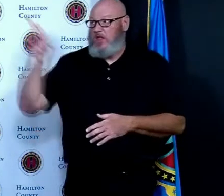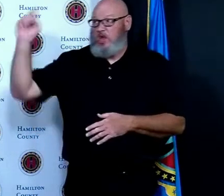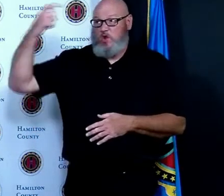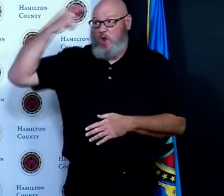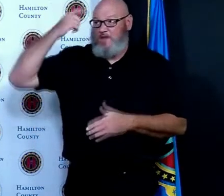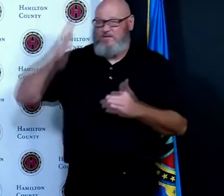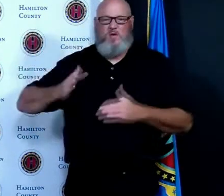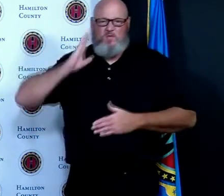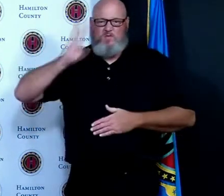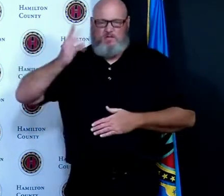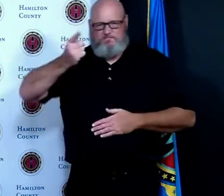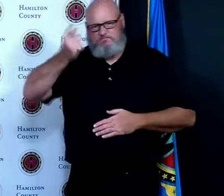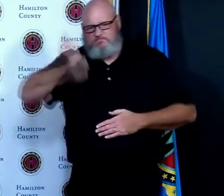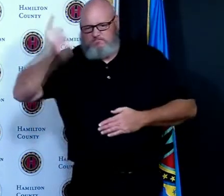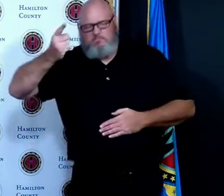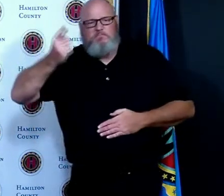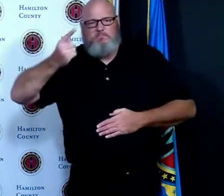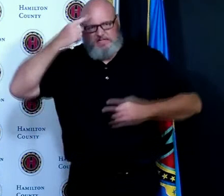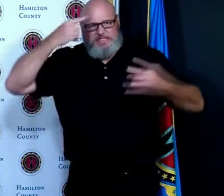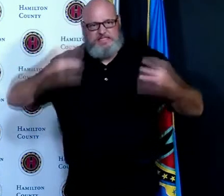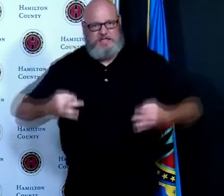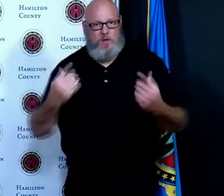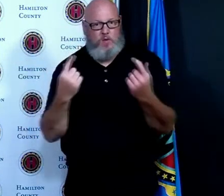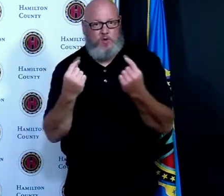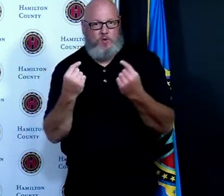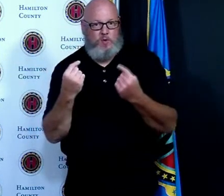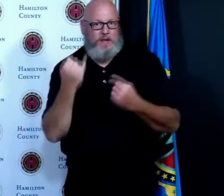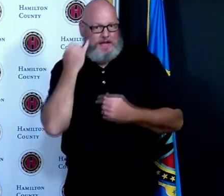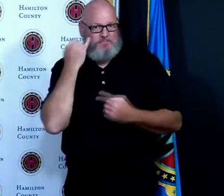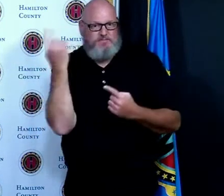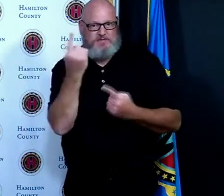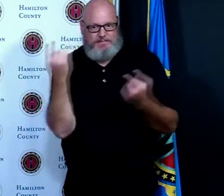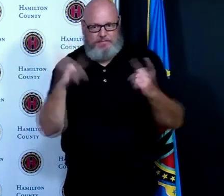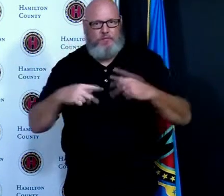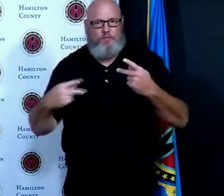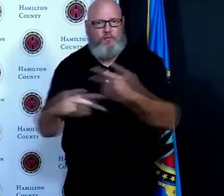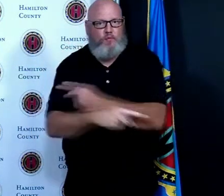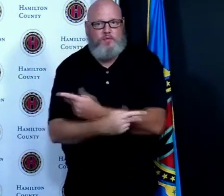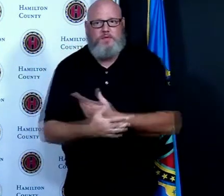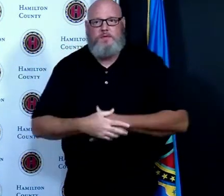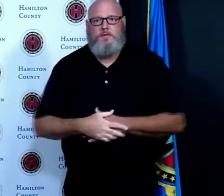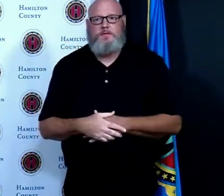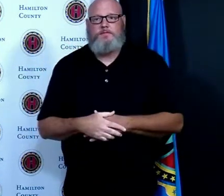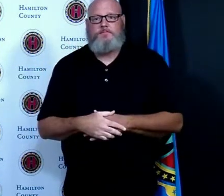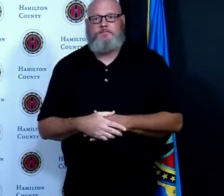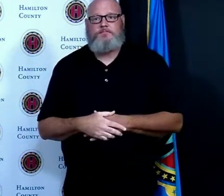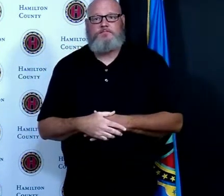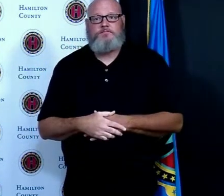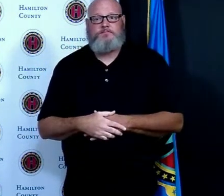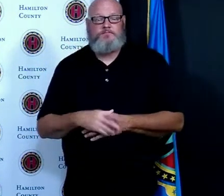is starting to talk about closing down schools we have seen closing down businesses in the past and